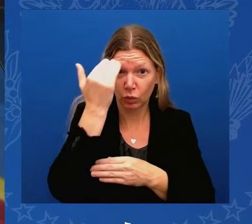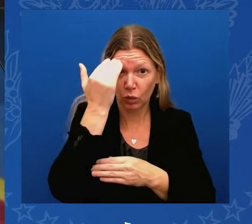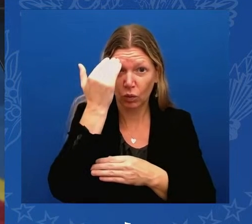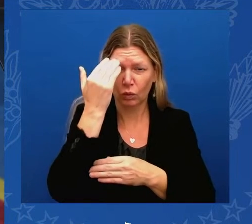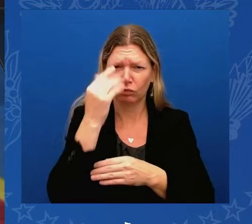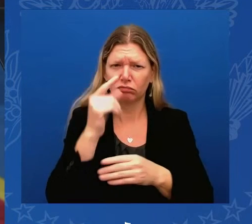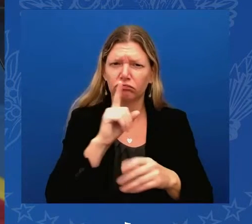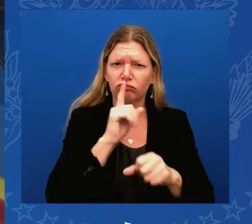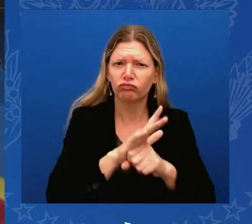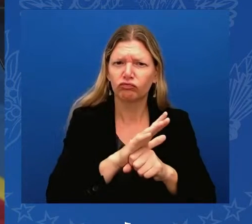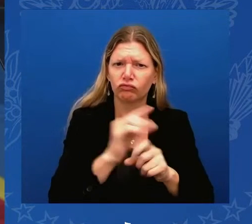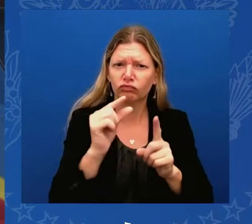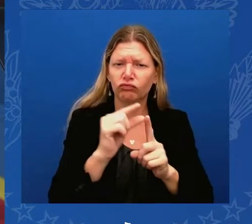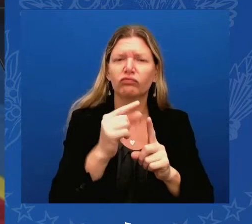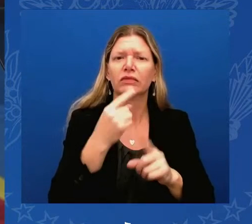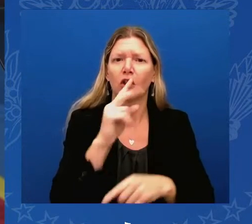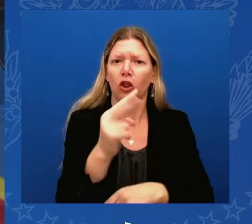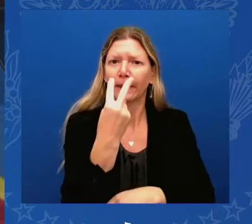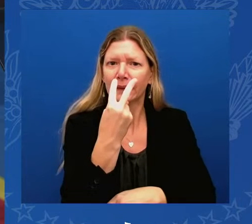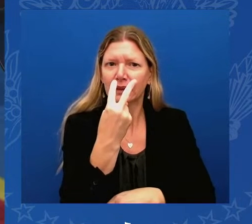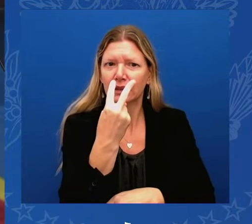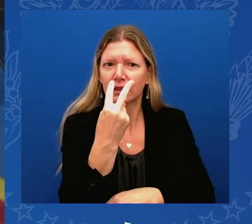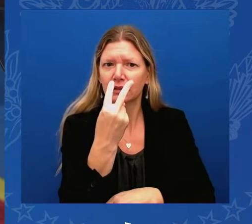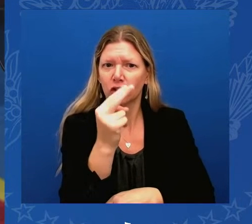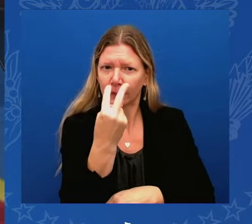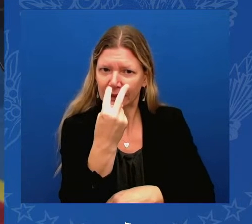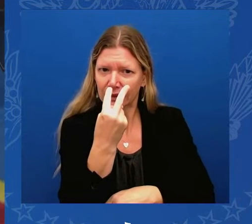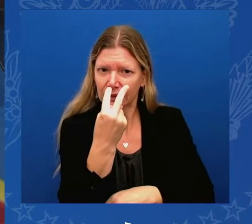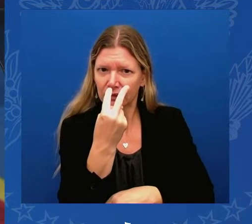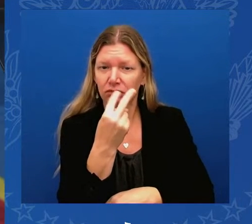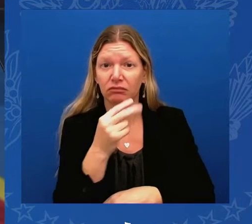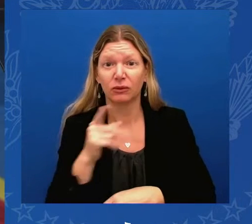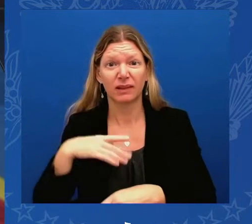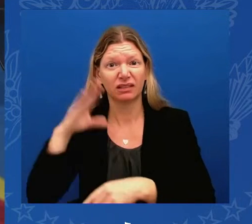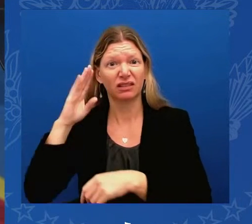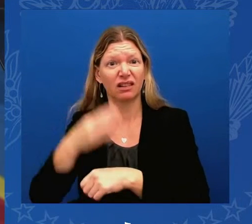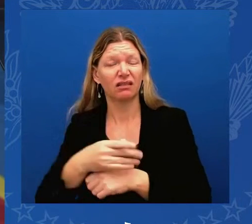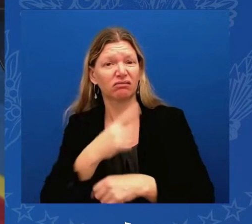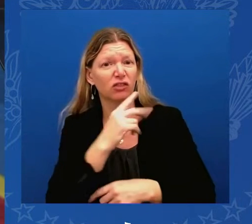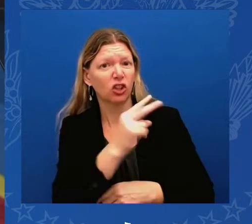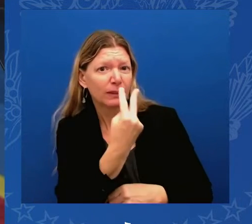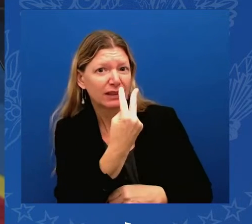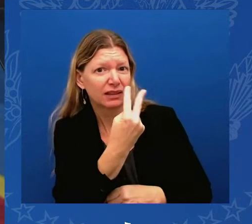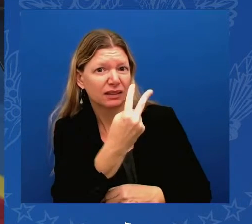He said, "Give me your word. Give me your word as my father